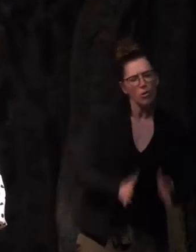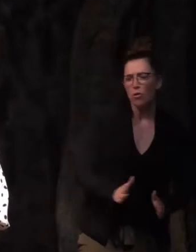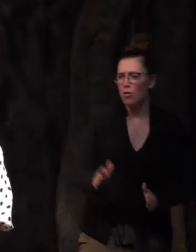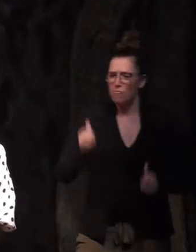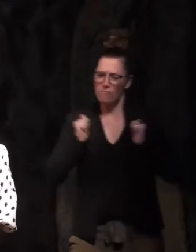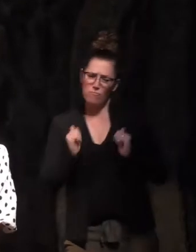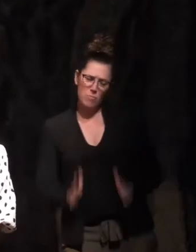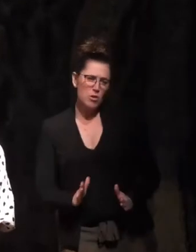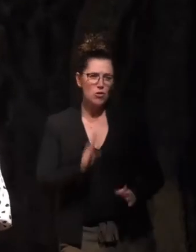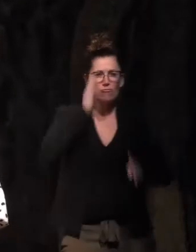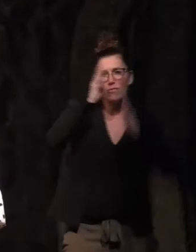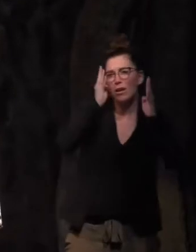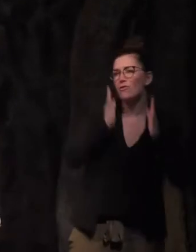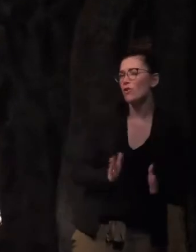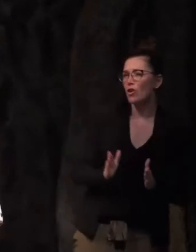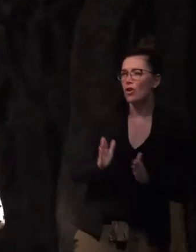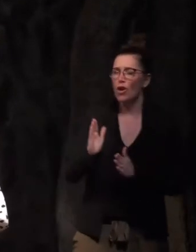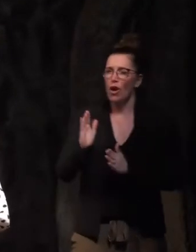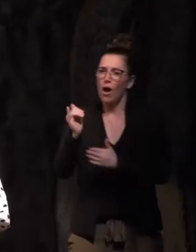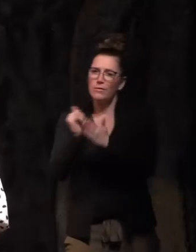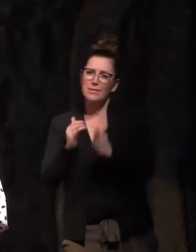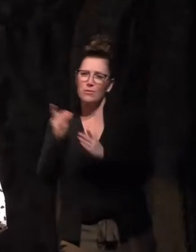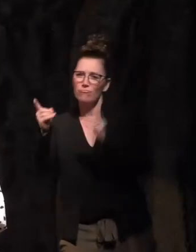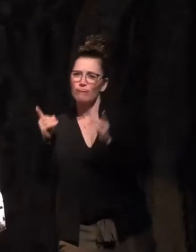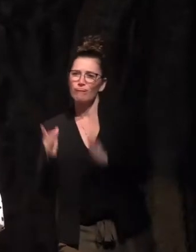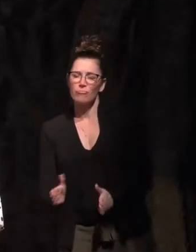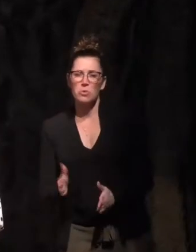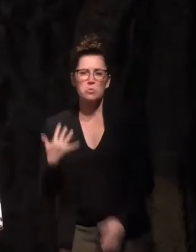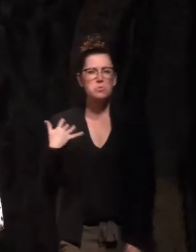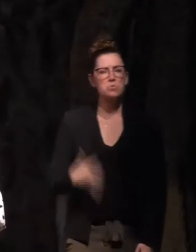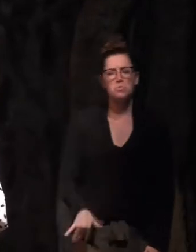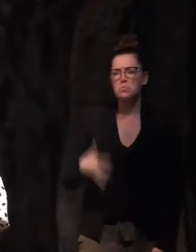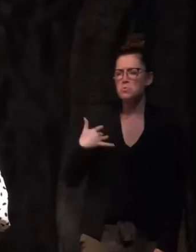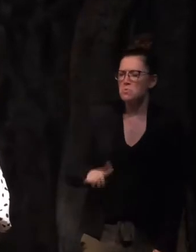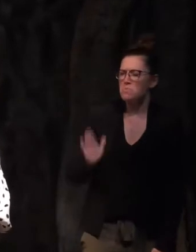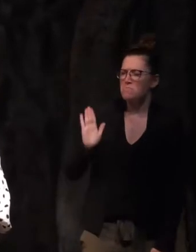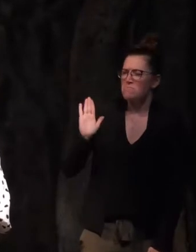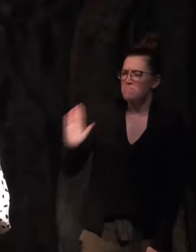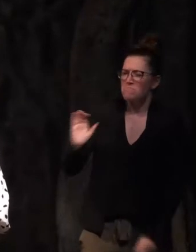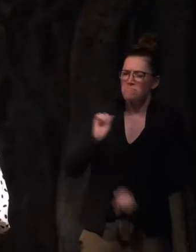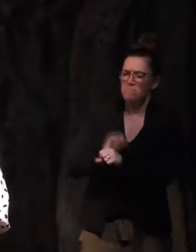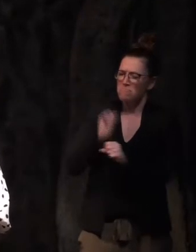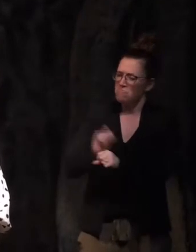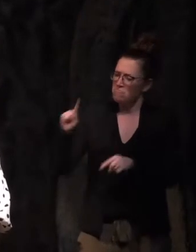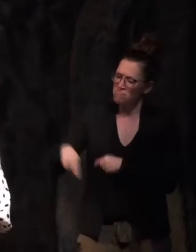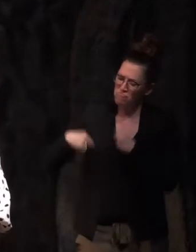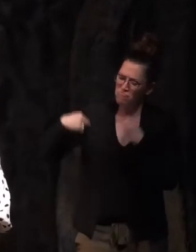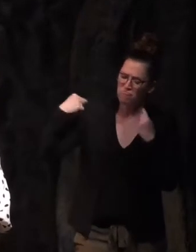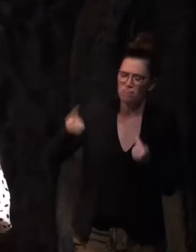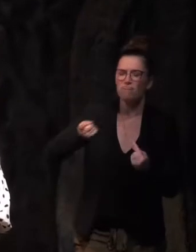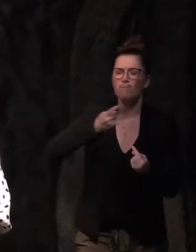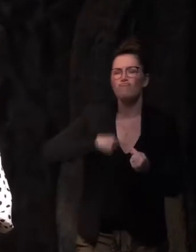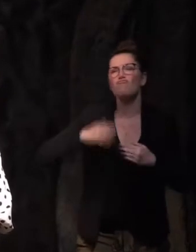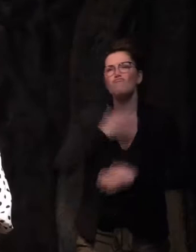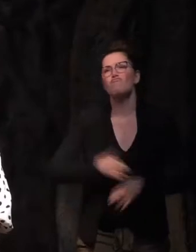producer, artistic director, the breadth of this artist's work has transcended upon us for many years, and outside of his many accolades,